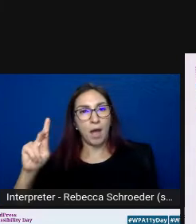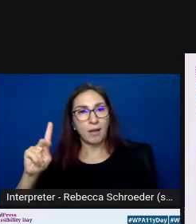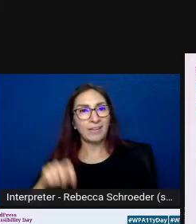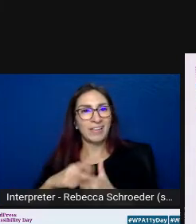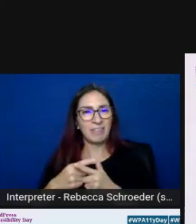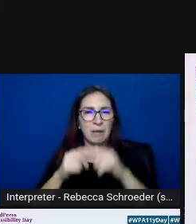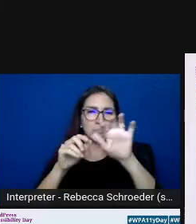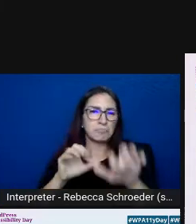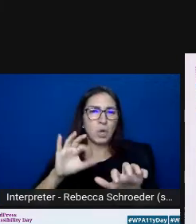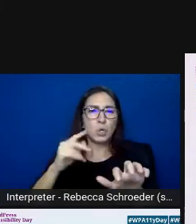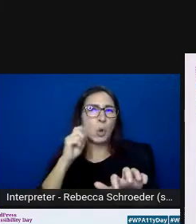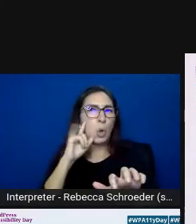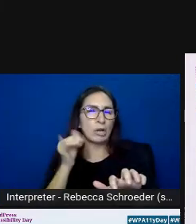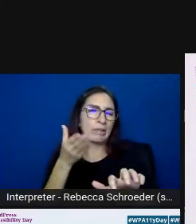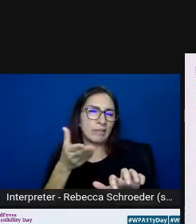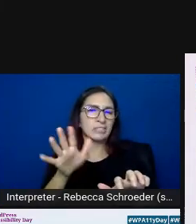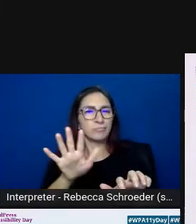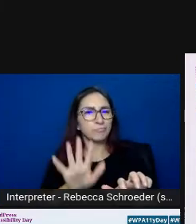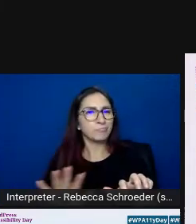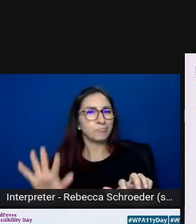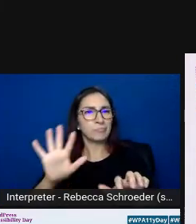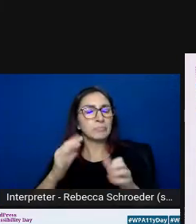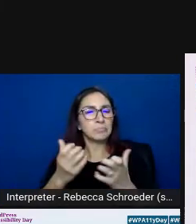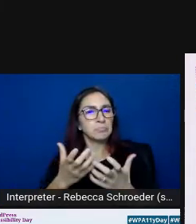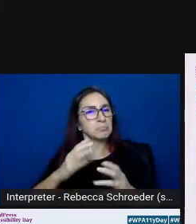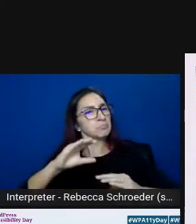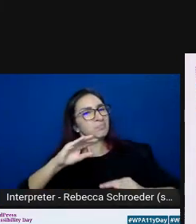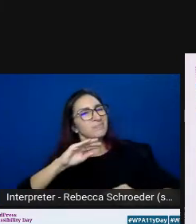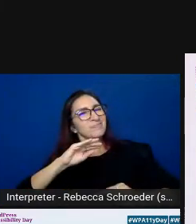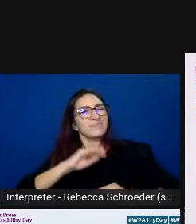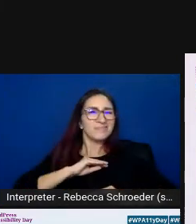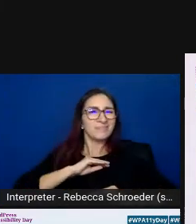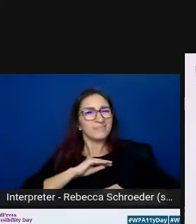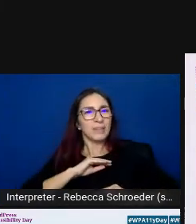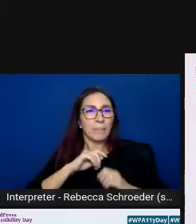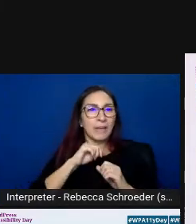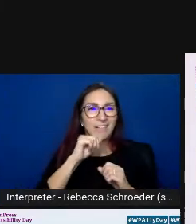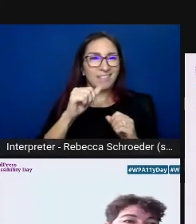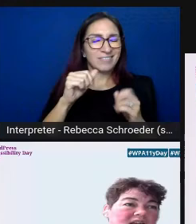It might get the job done, but it's also not very standardized and it allows for a lot of error.